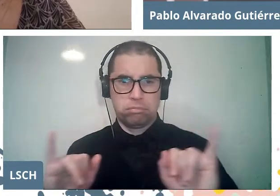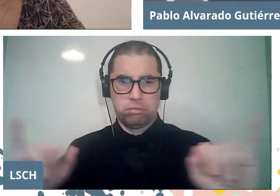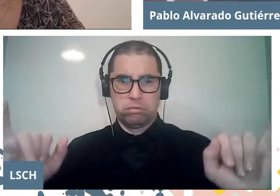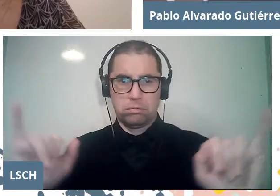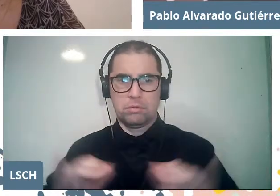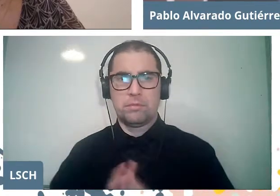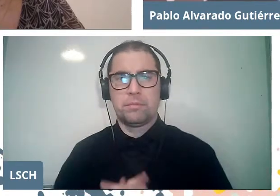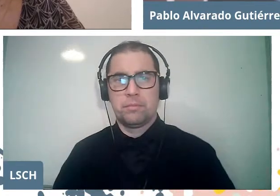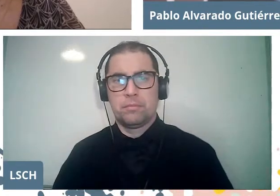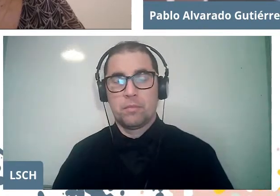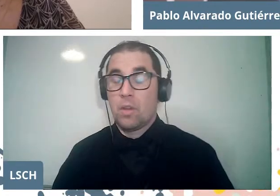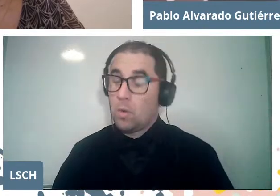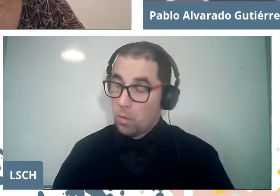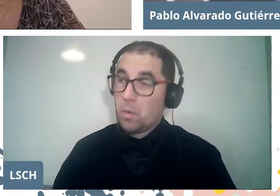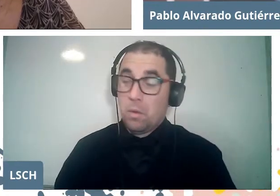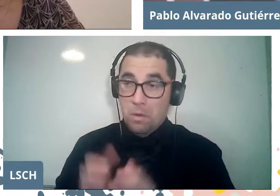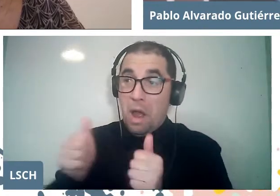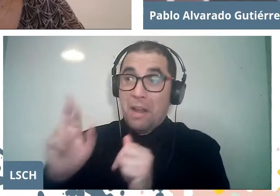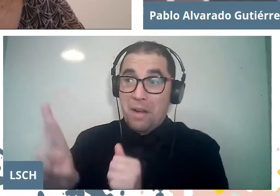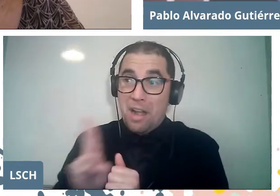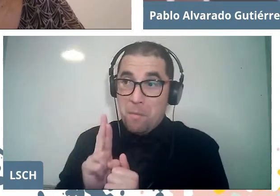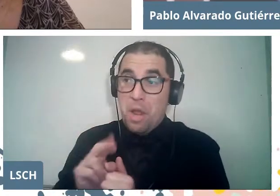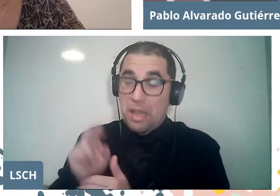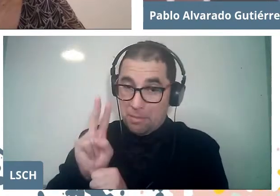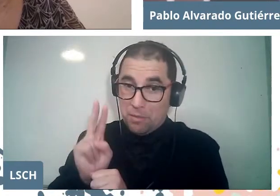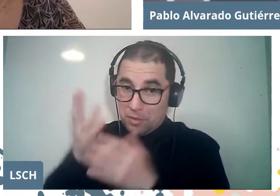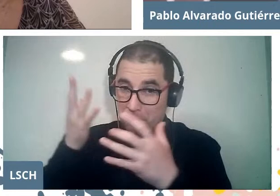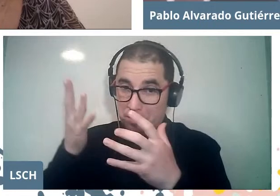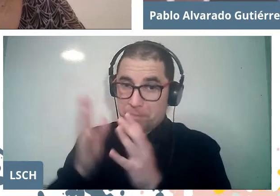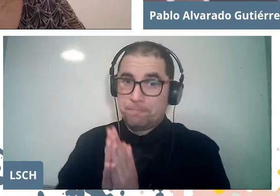That's a good answer, master, that's a good one.